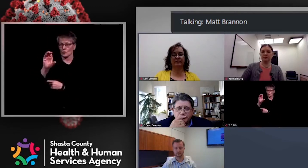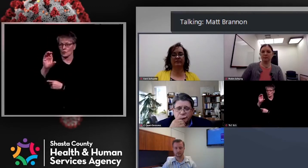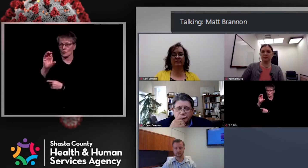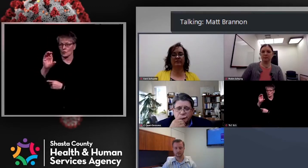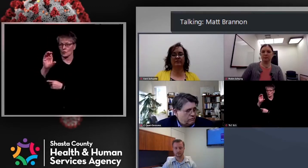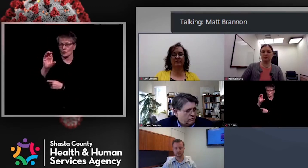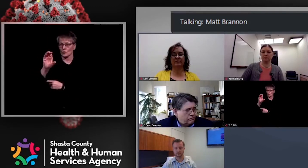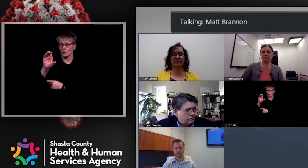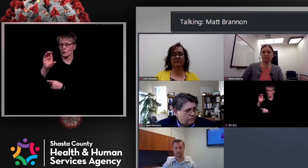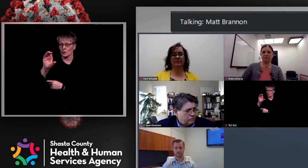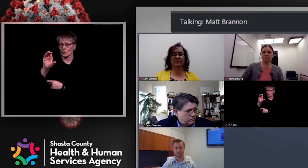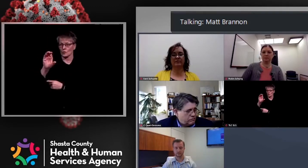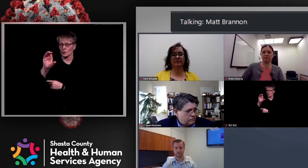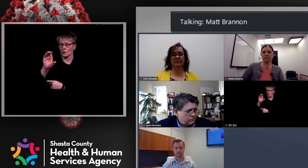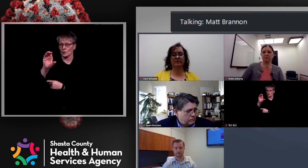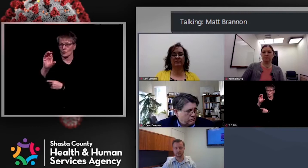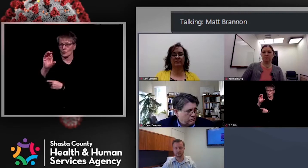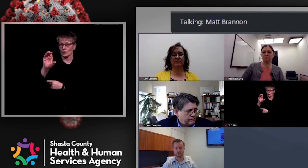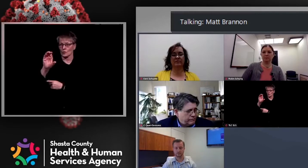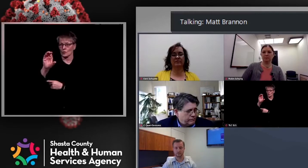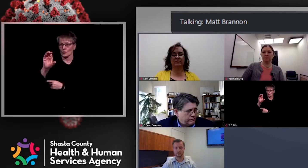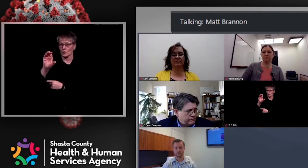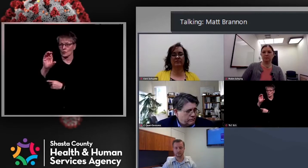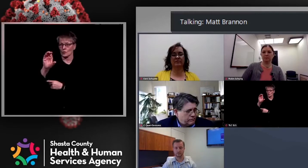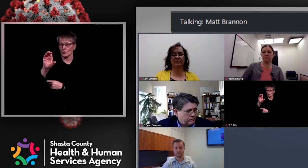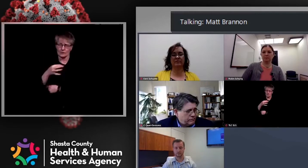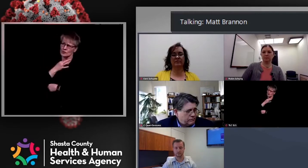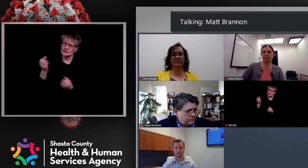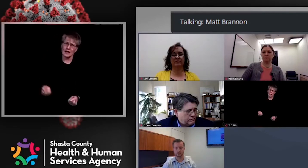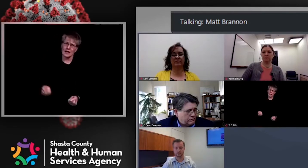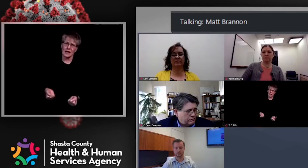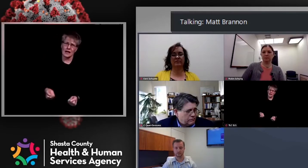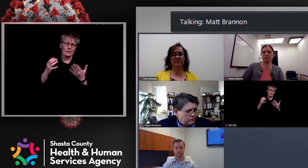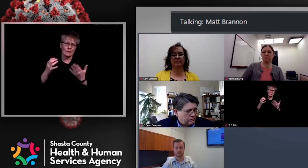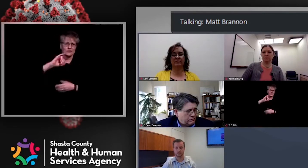doses of the Johnson & Johnson Redding Rancheria has given out and Shasta County has given